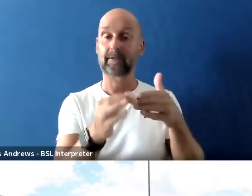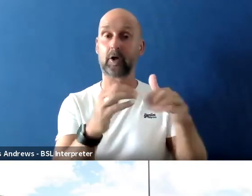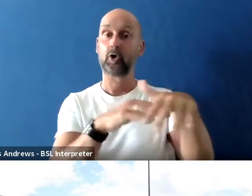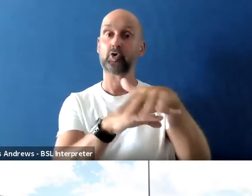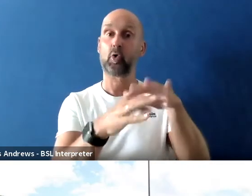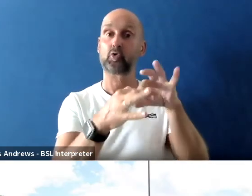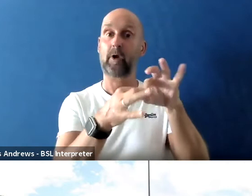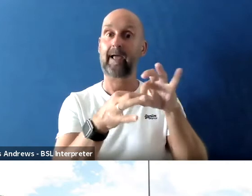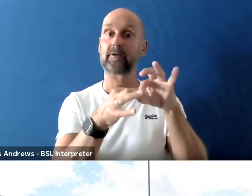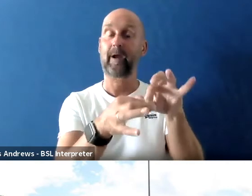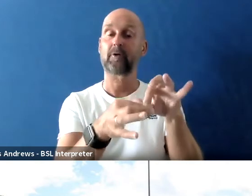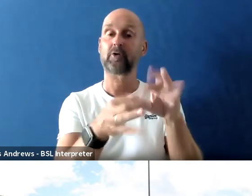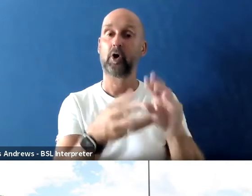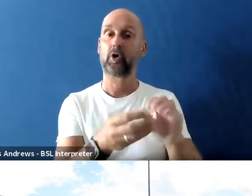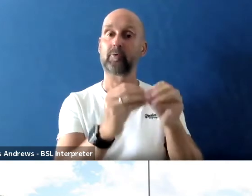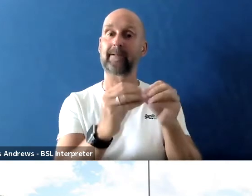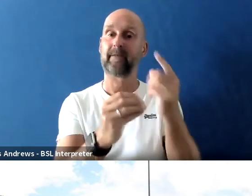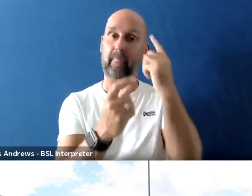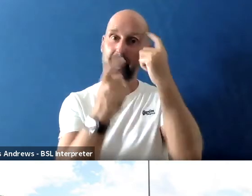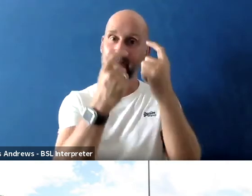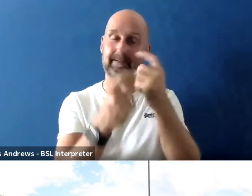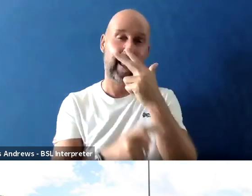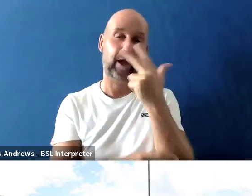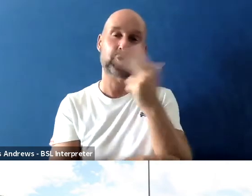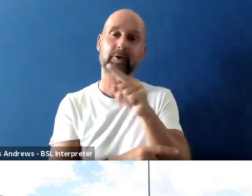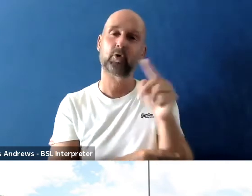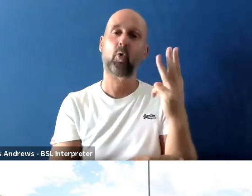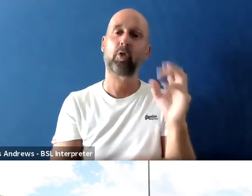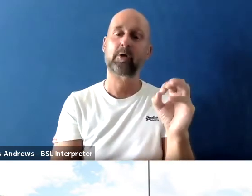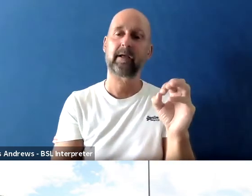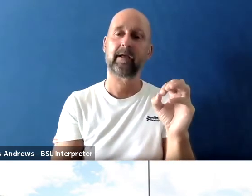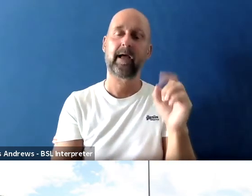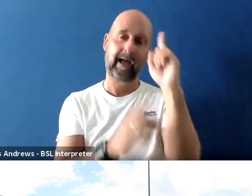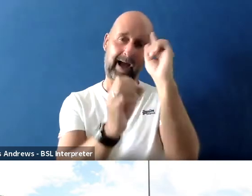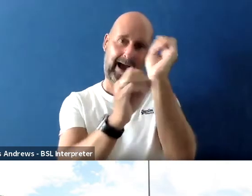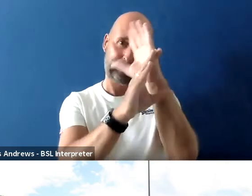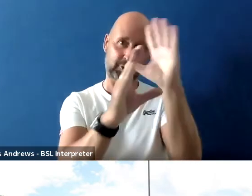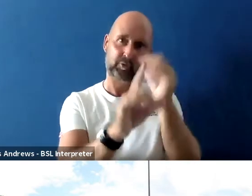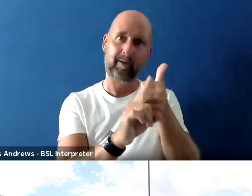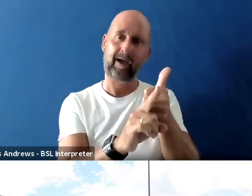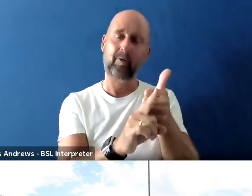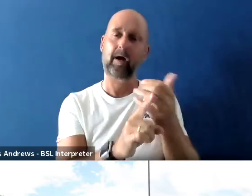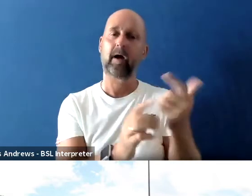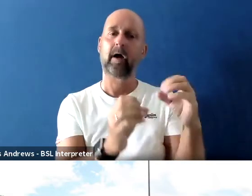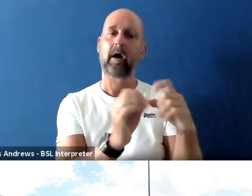aged 18-30. Our mission is to empower Bristol’s underrepresented young talent